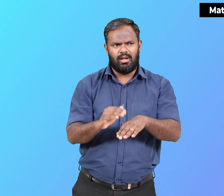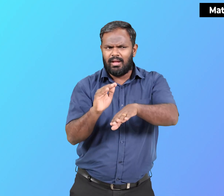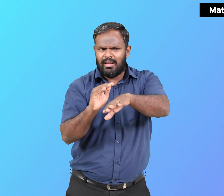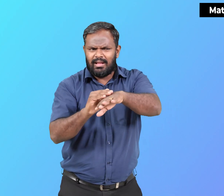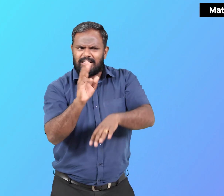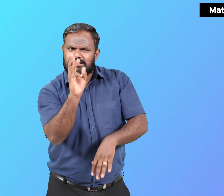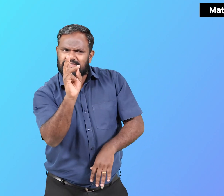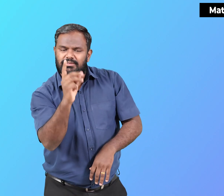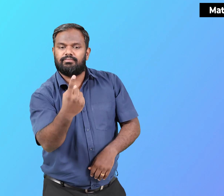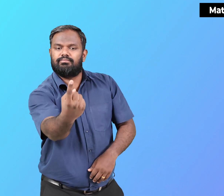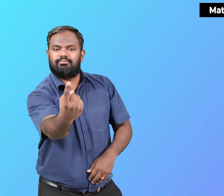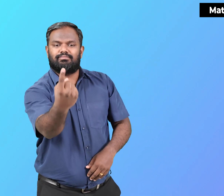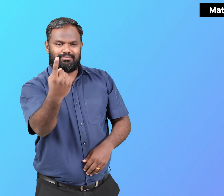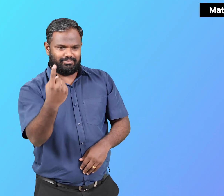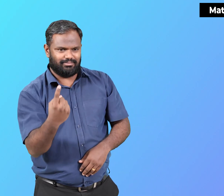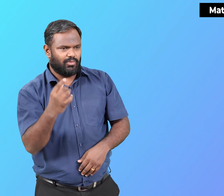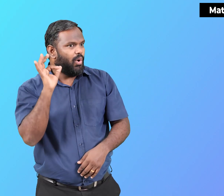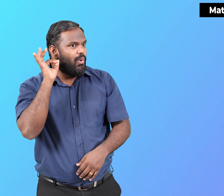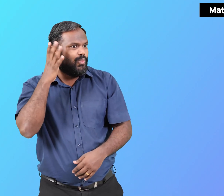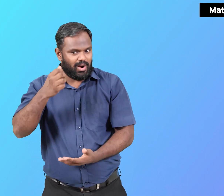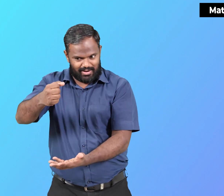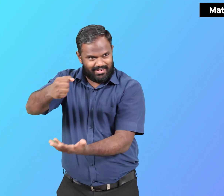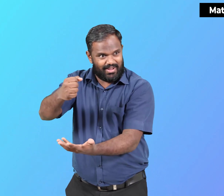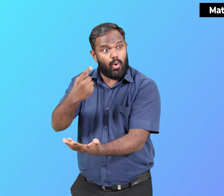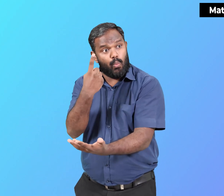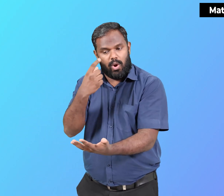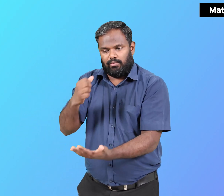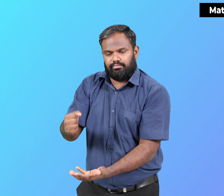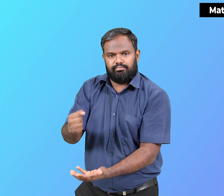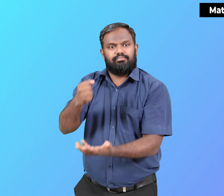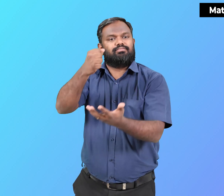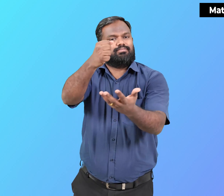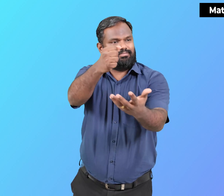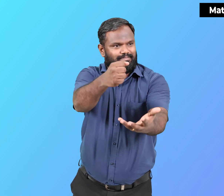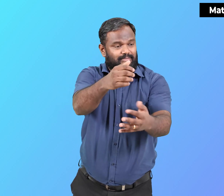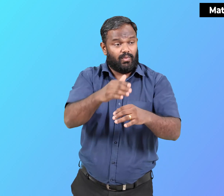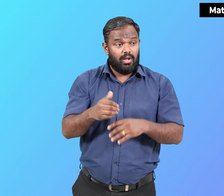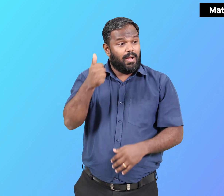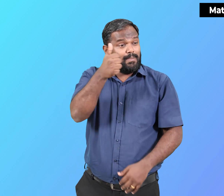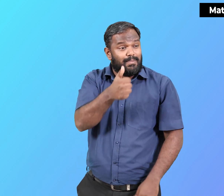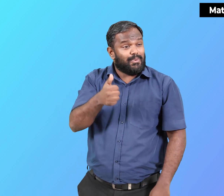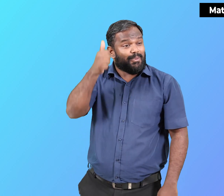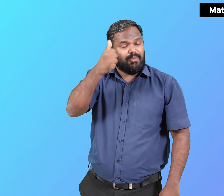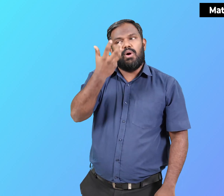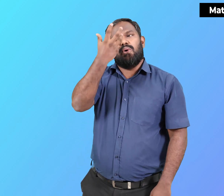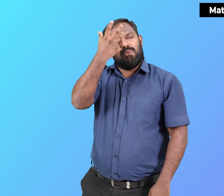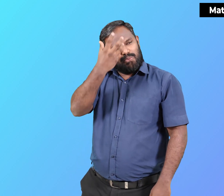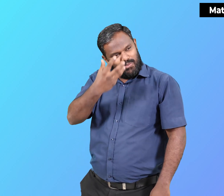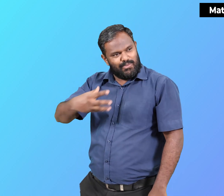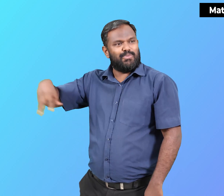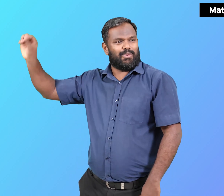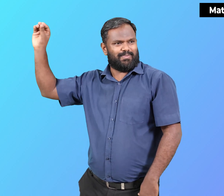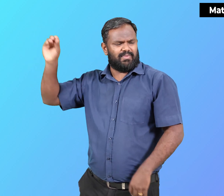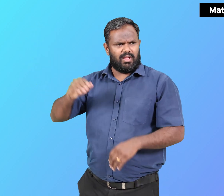And he gave a third servant one bag. Then he left.